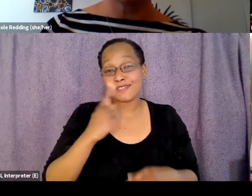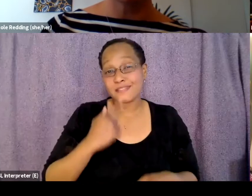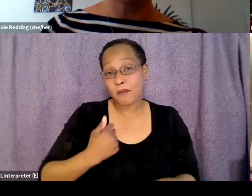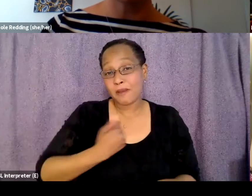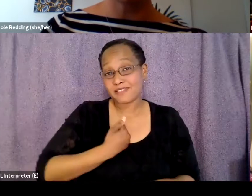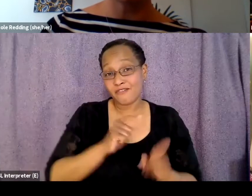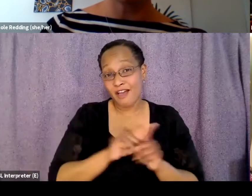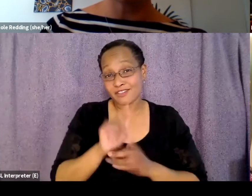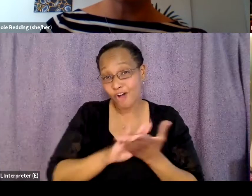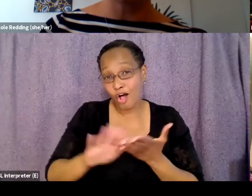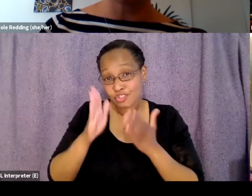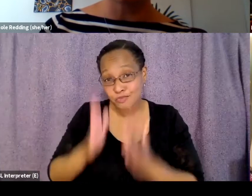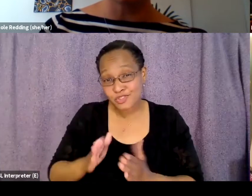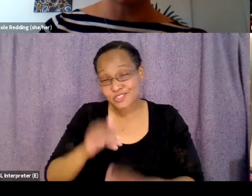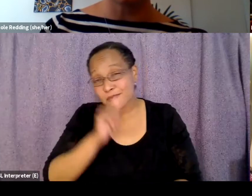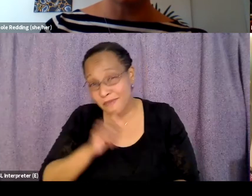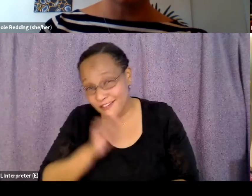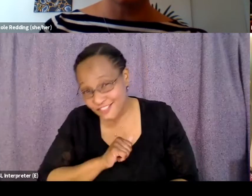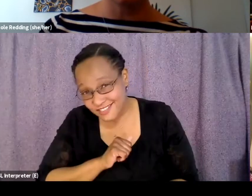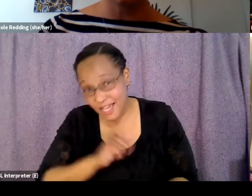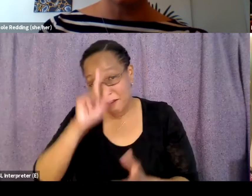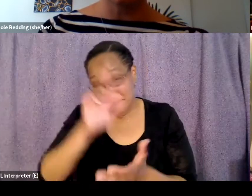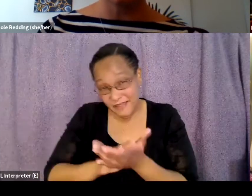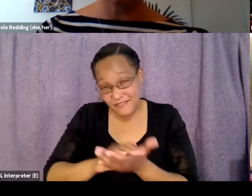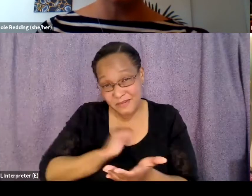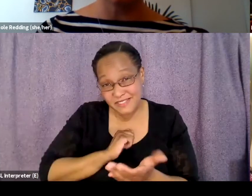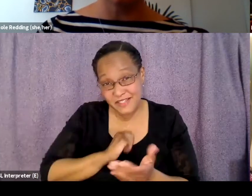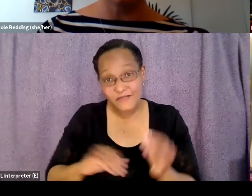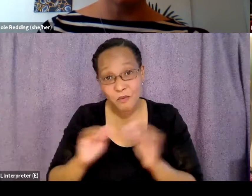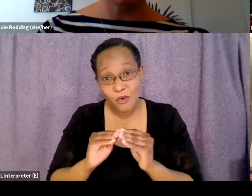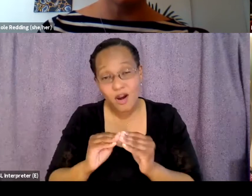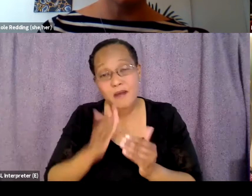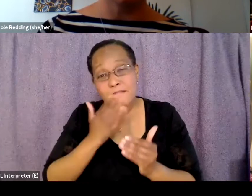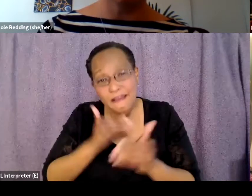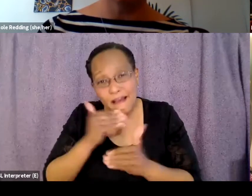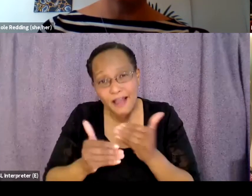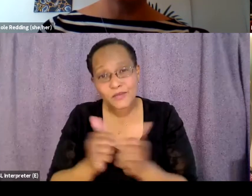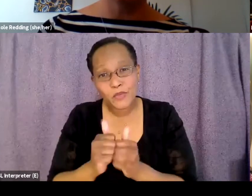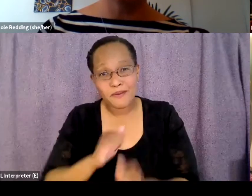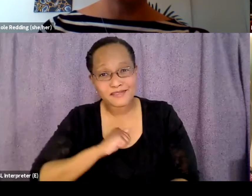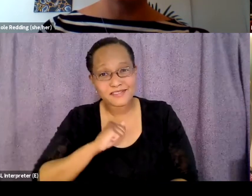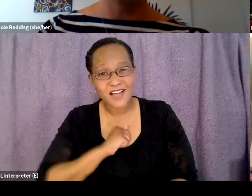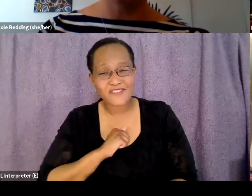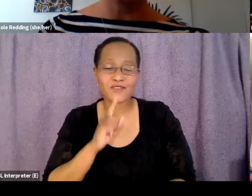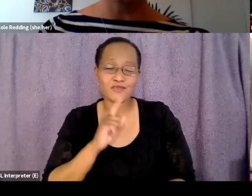believe in myself a little more be kinder to myself and really just relax for sure,